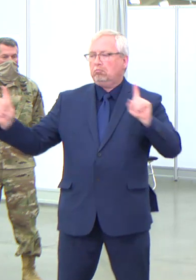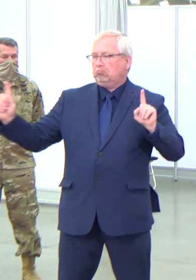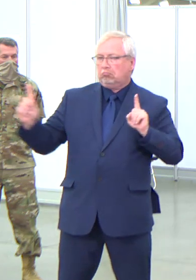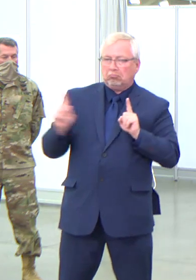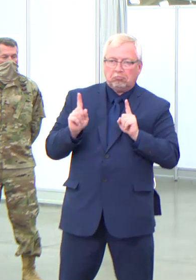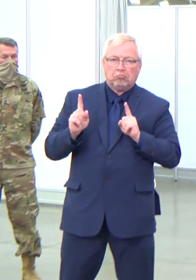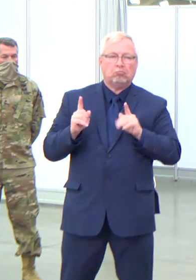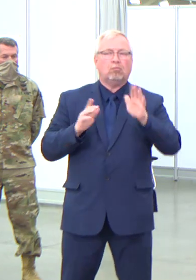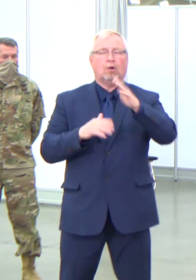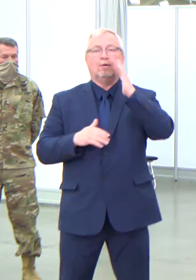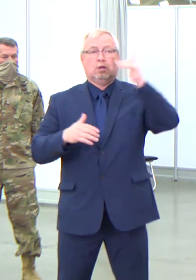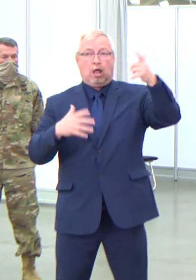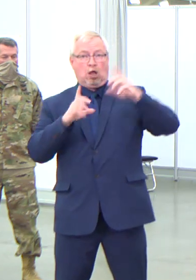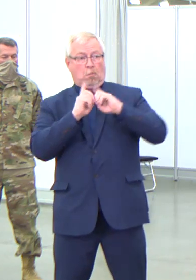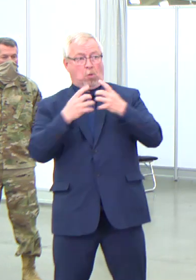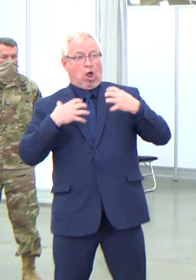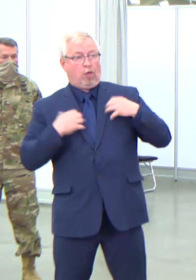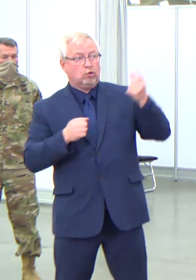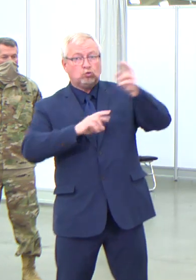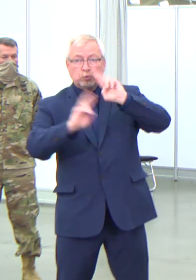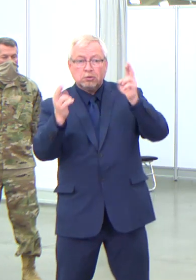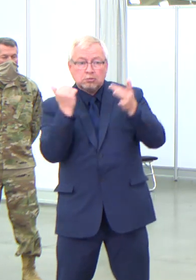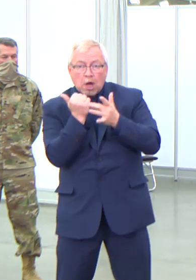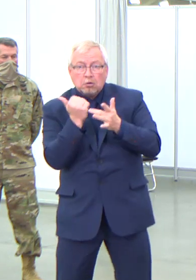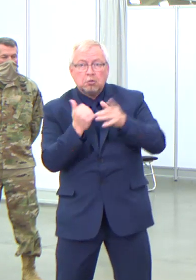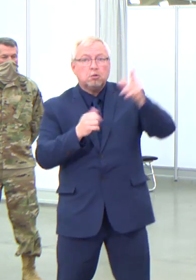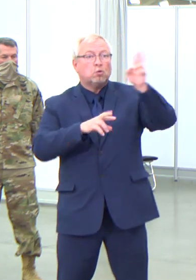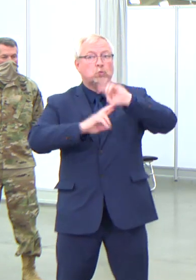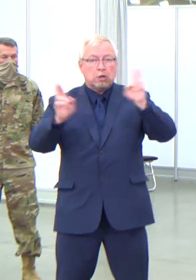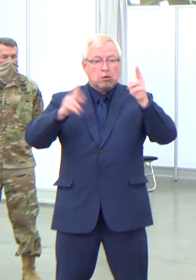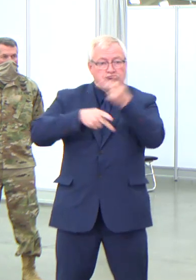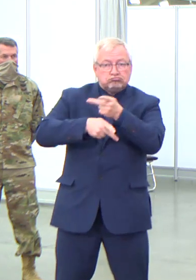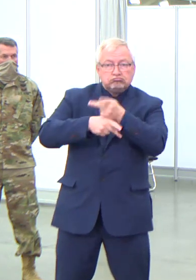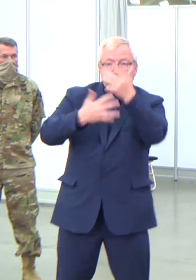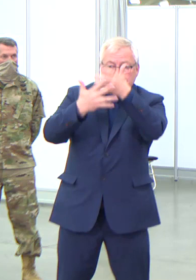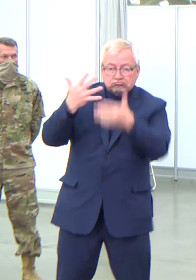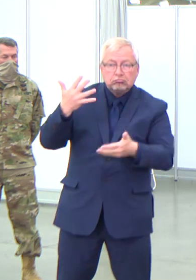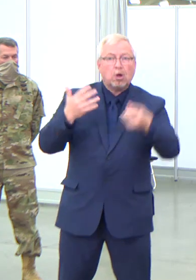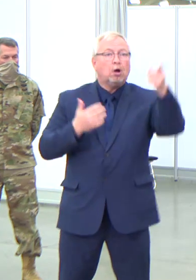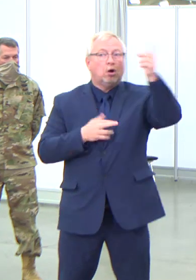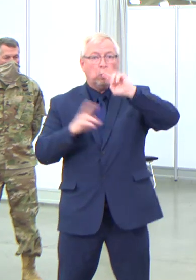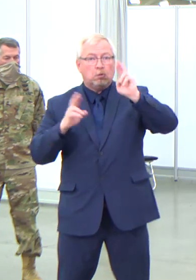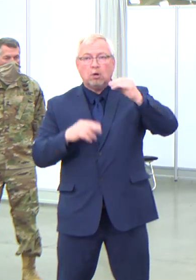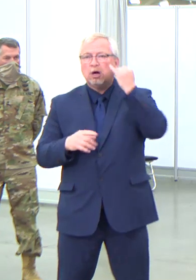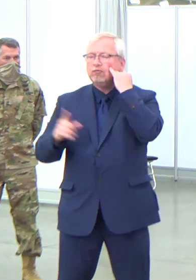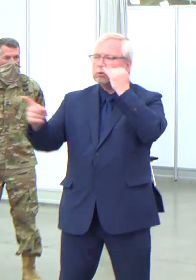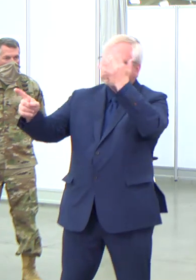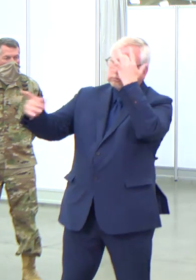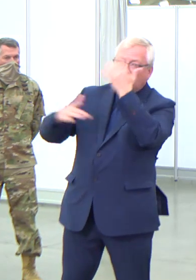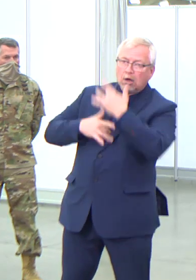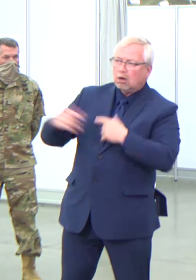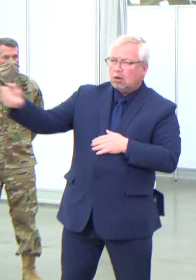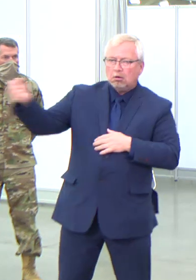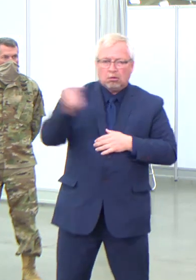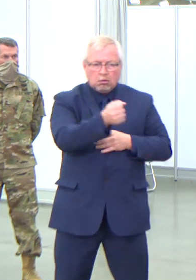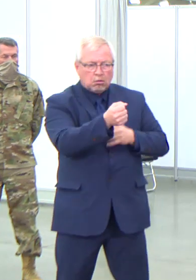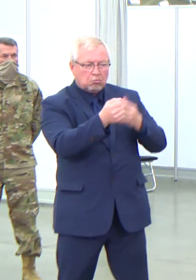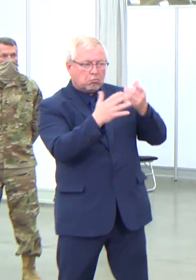hired the people and gotten the technology to closely track and isolate all cases and their close contacts. In the